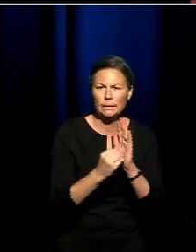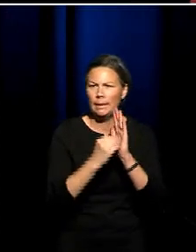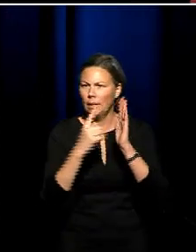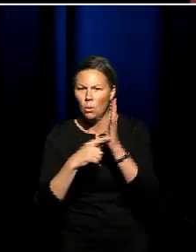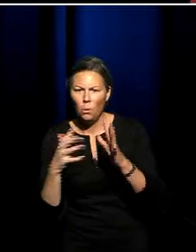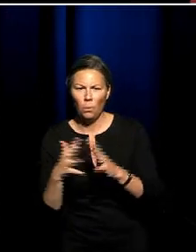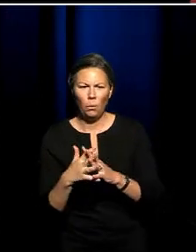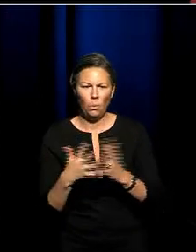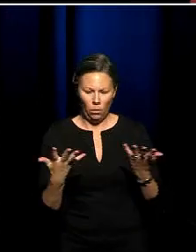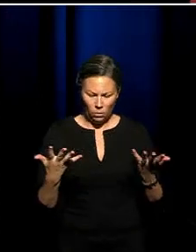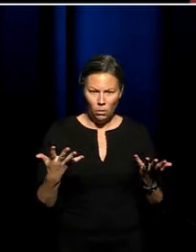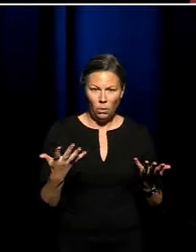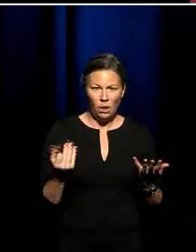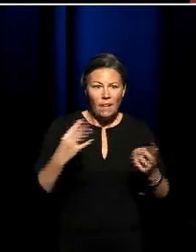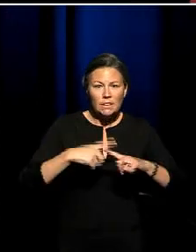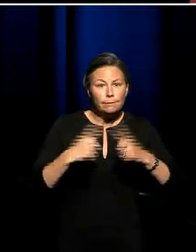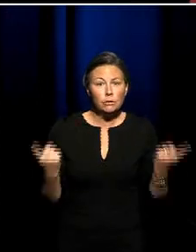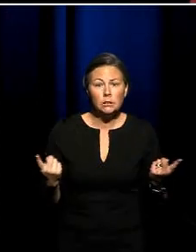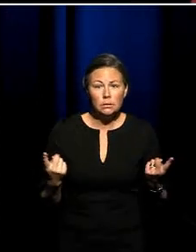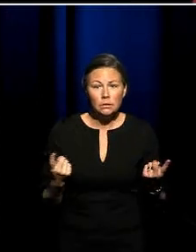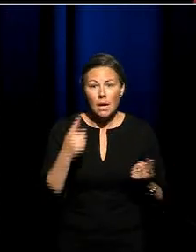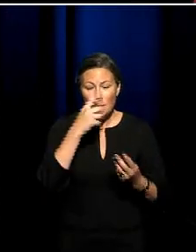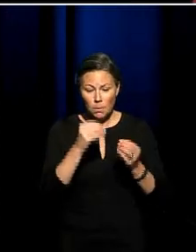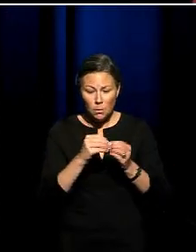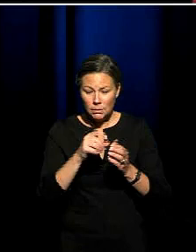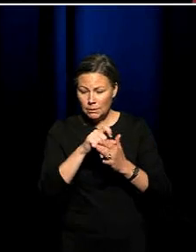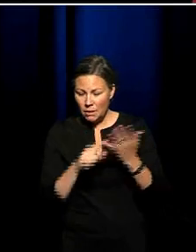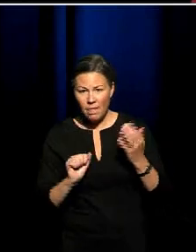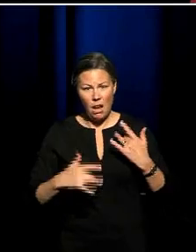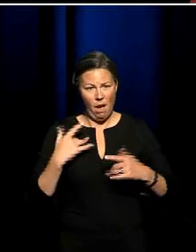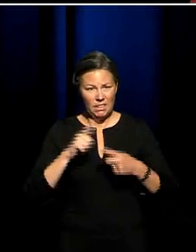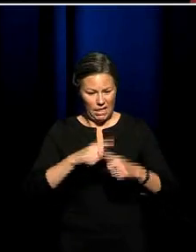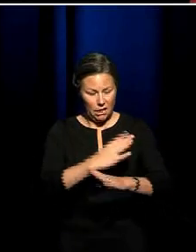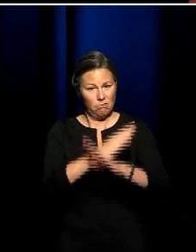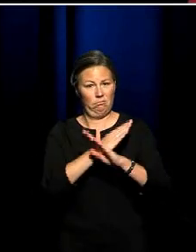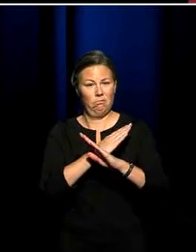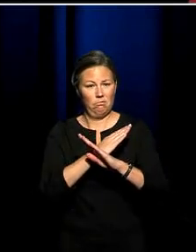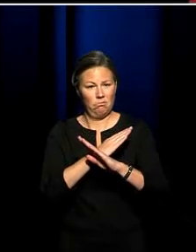improvements in the lives of people with disability. That question is one we have